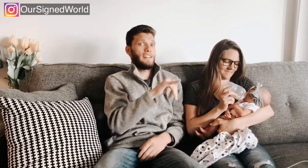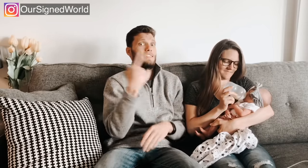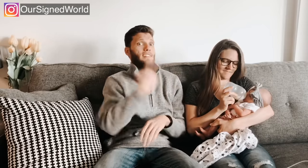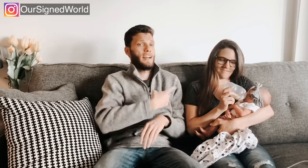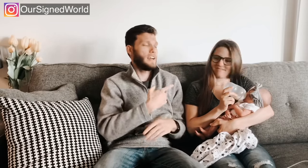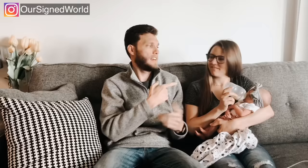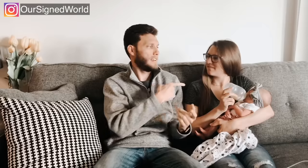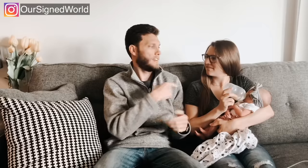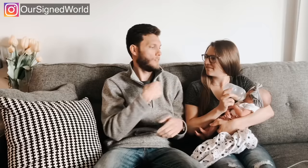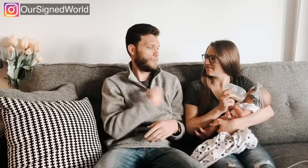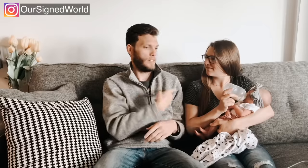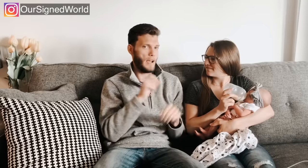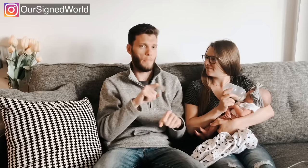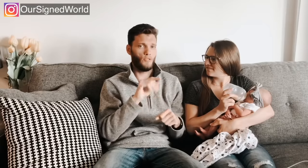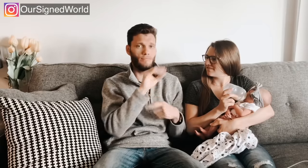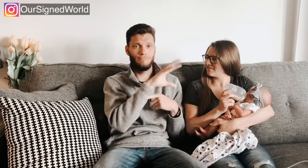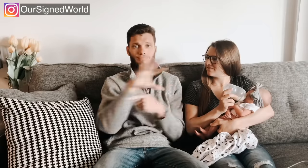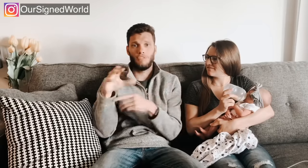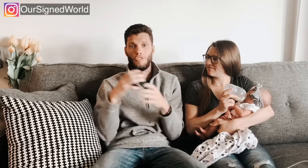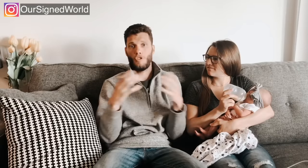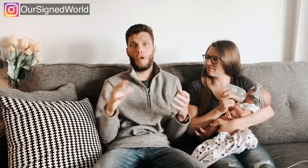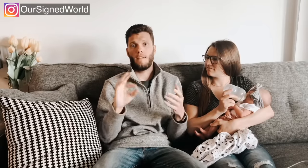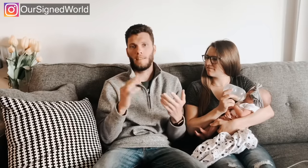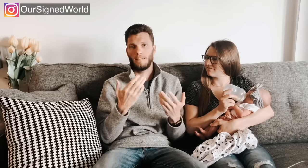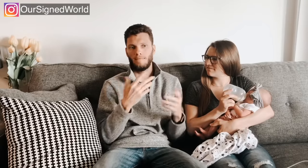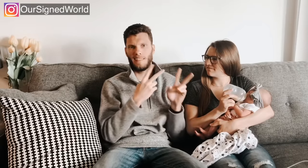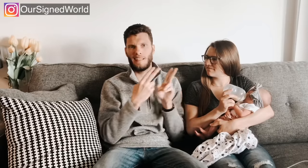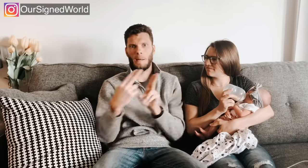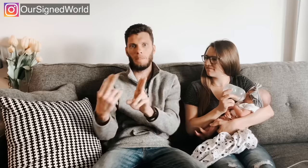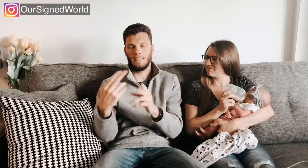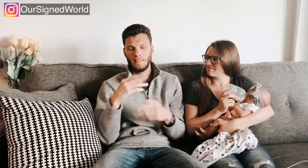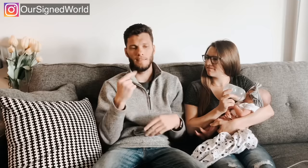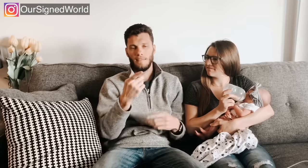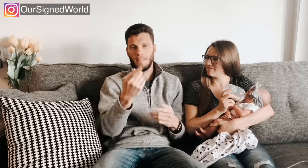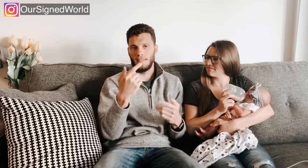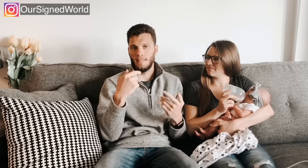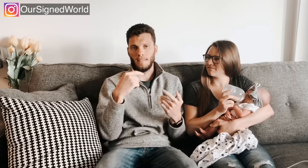Fortunately, the day of, we were able to film different clips, which now you can watch